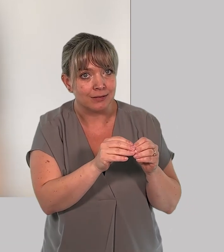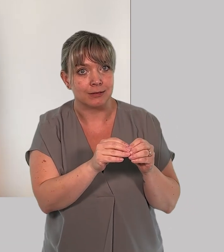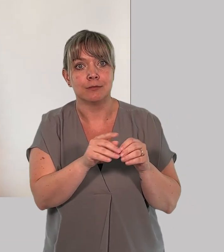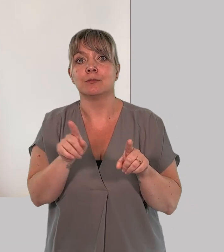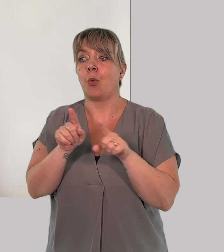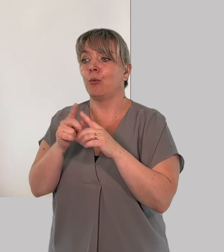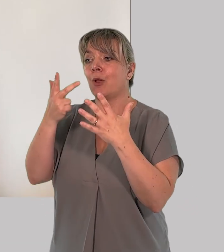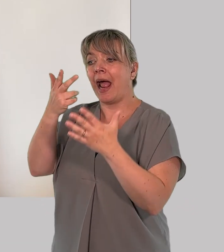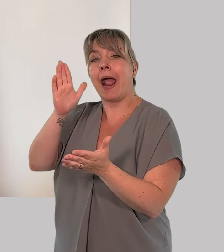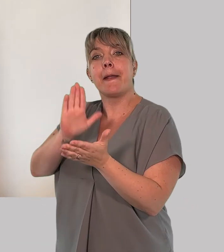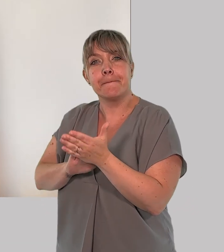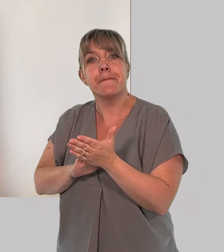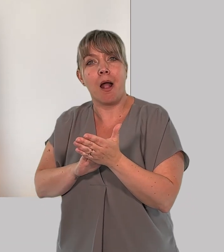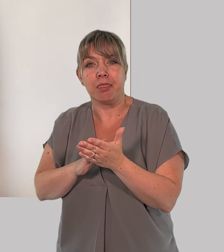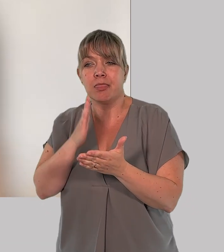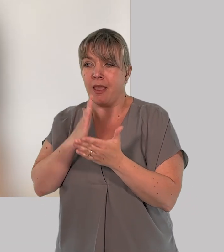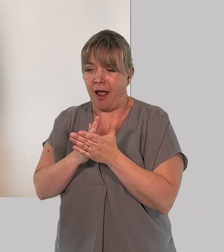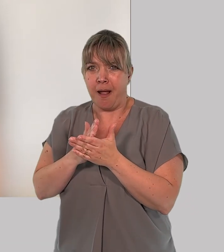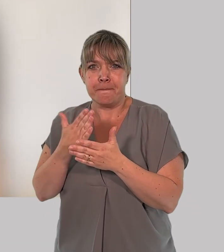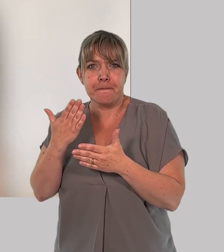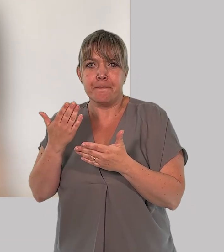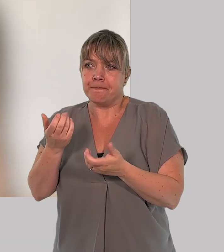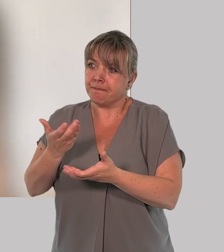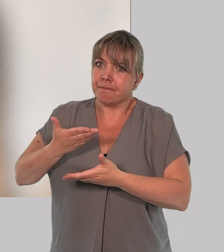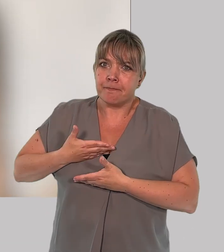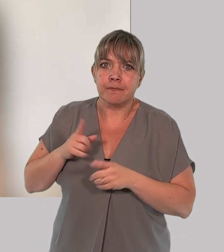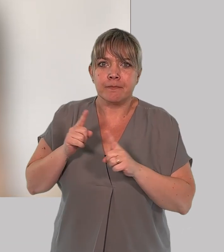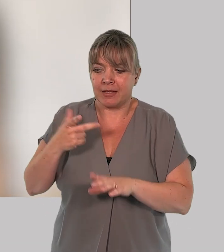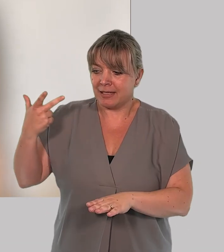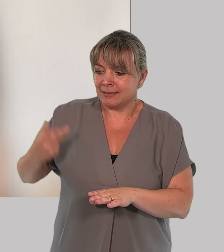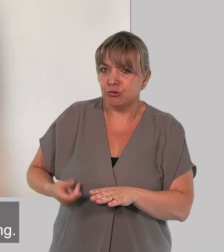and daily painful injections for eight months.